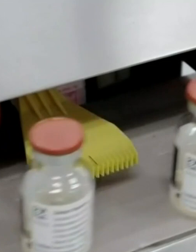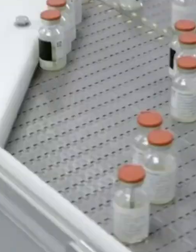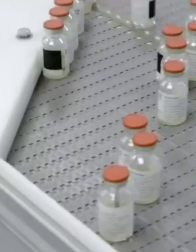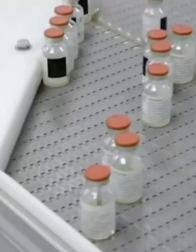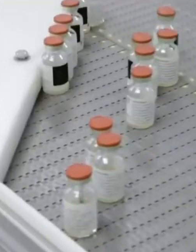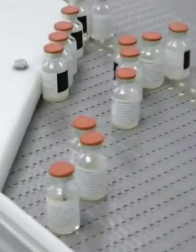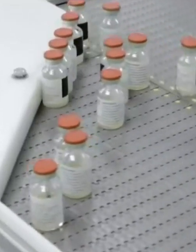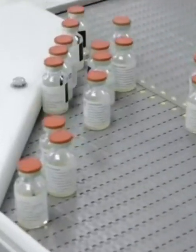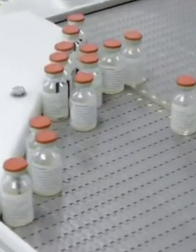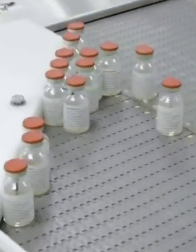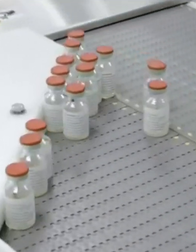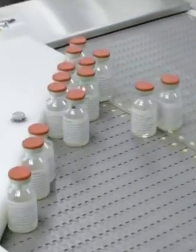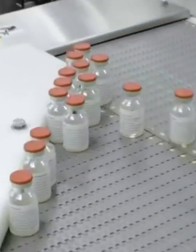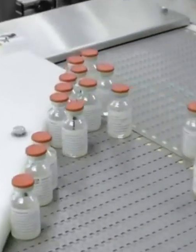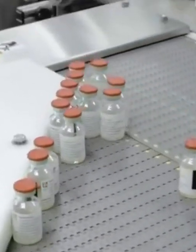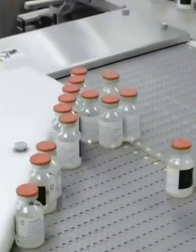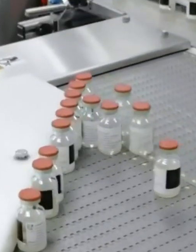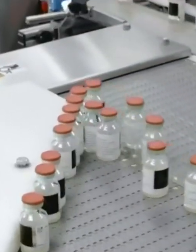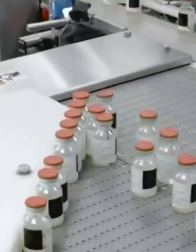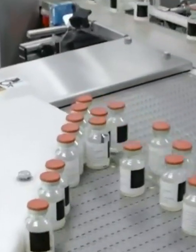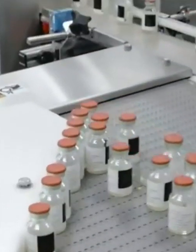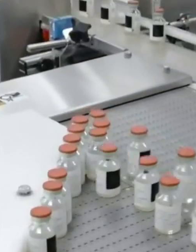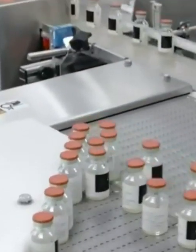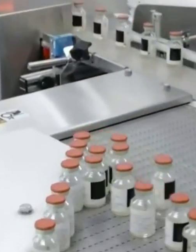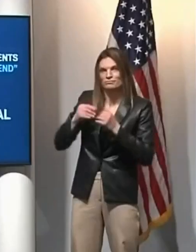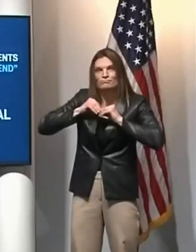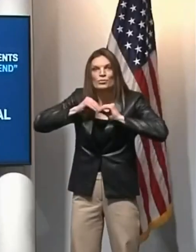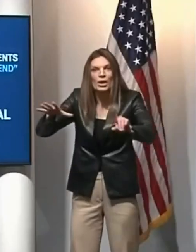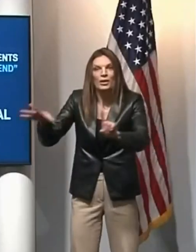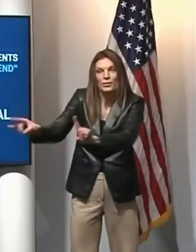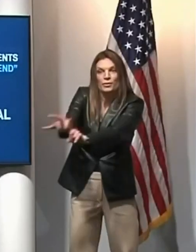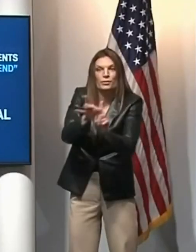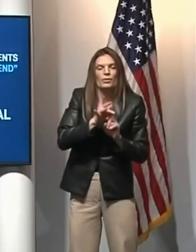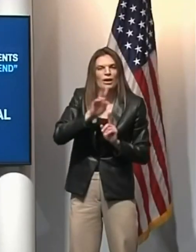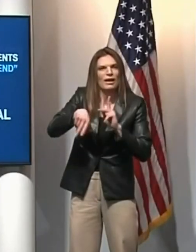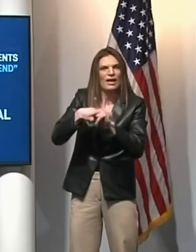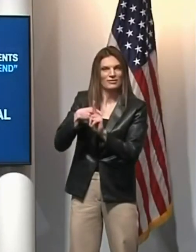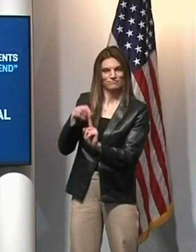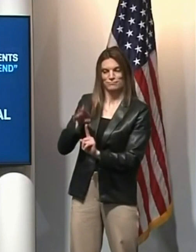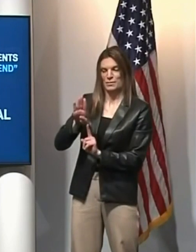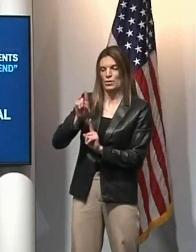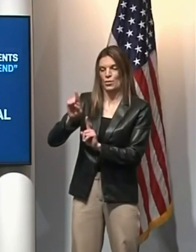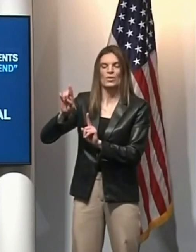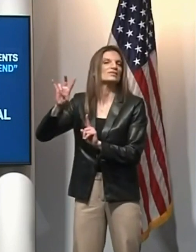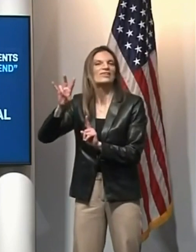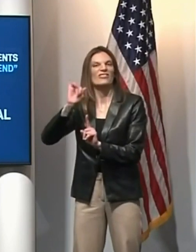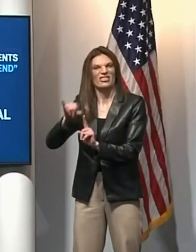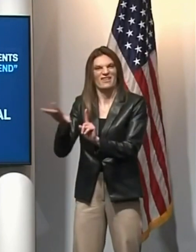DEATHS AND IT'S THE NEWEST TWIST